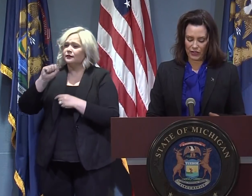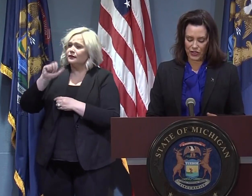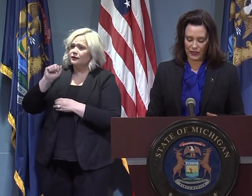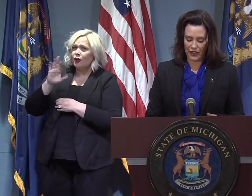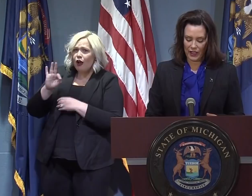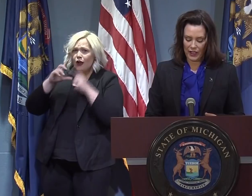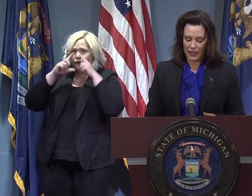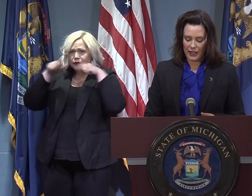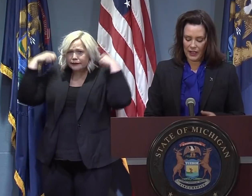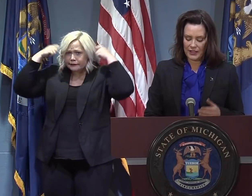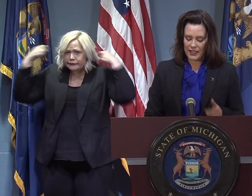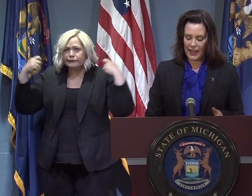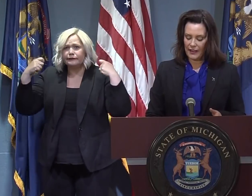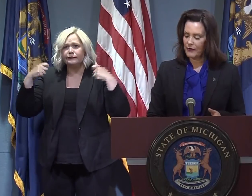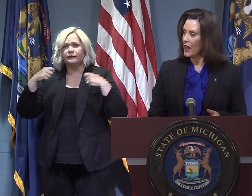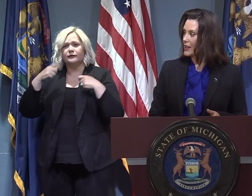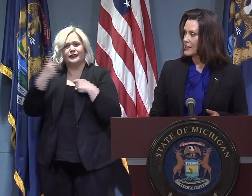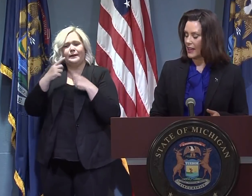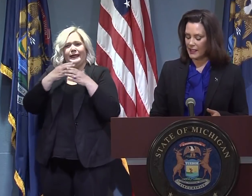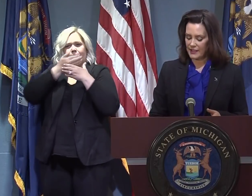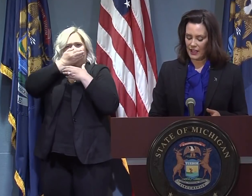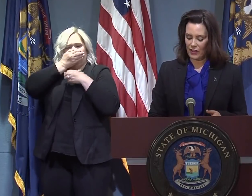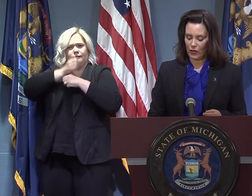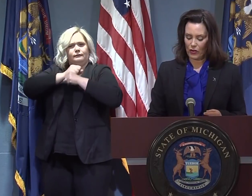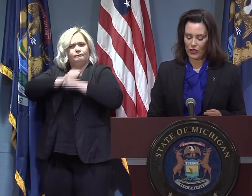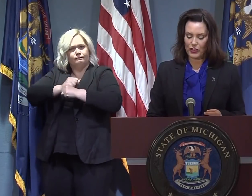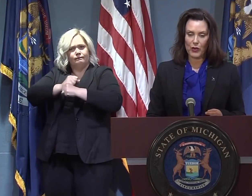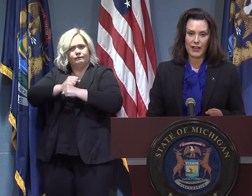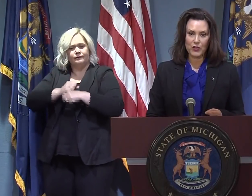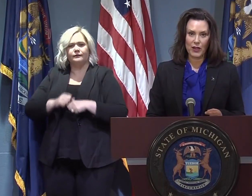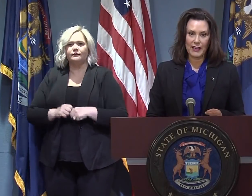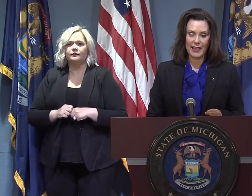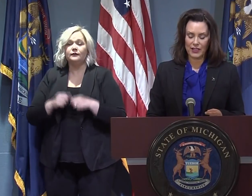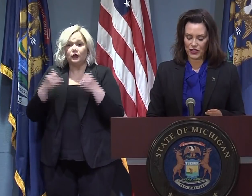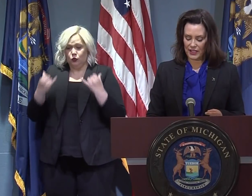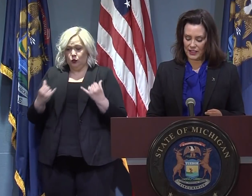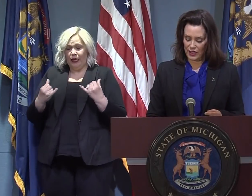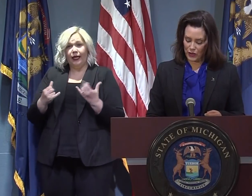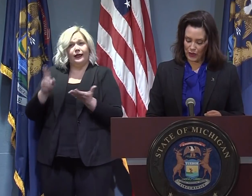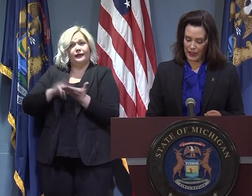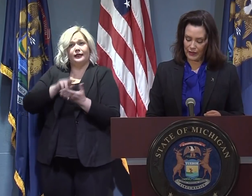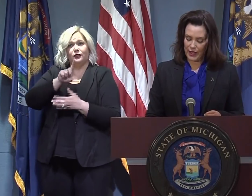COULD USE SOMETHING LIKE A HOMEMADE MASK, A SCARF,